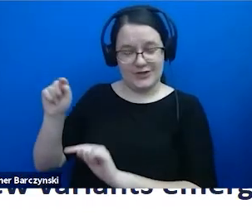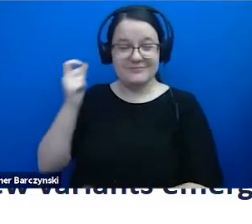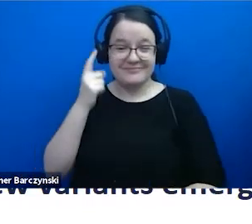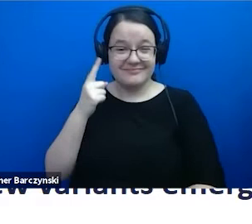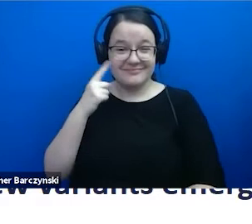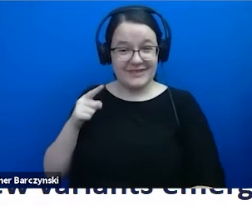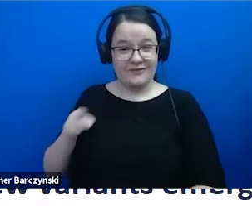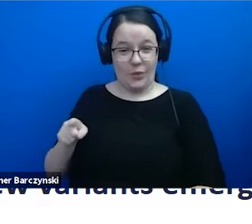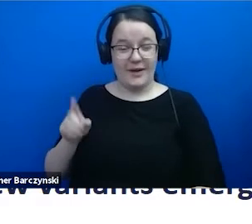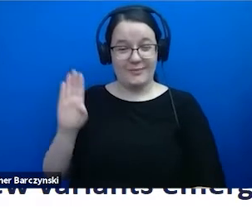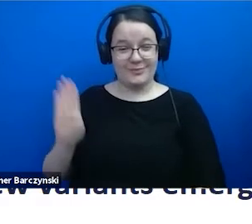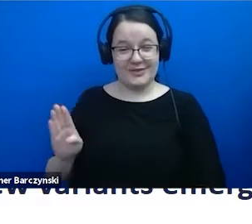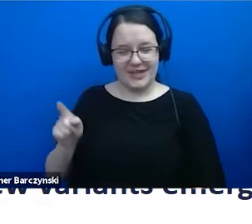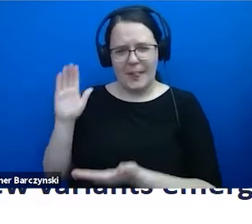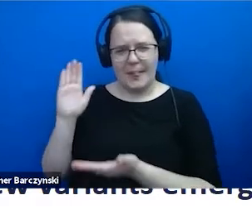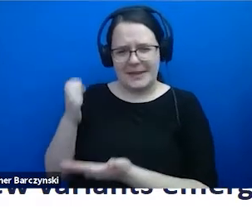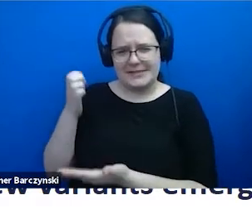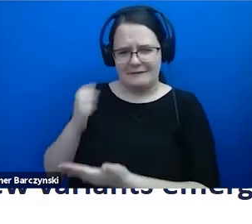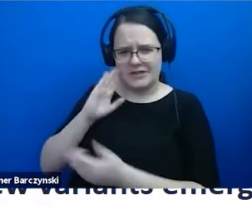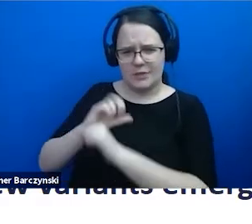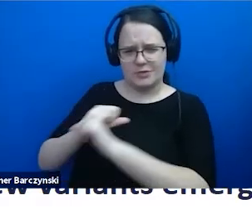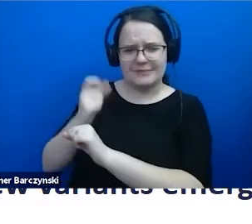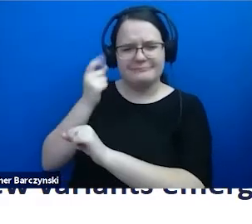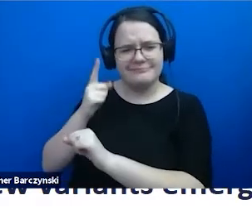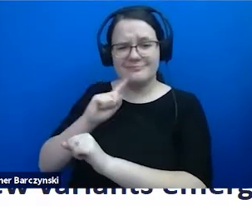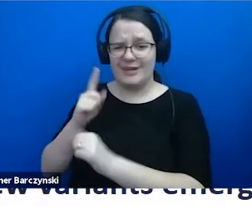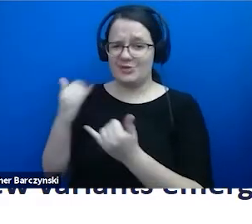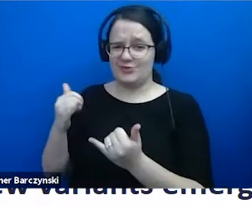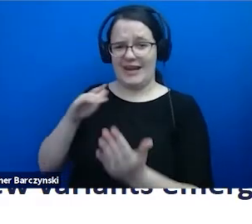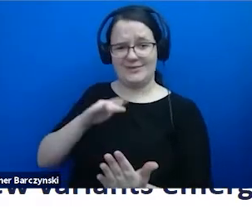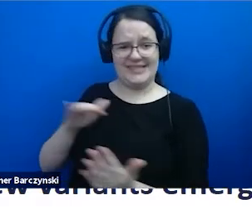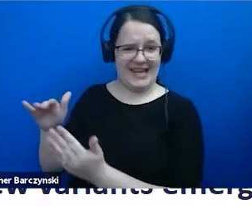brazilian strain but i'm sure those studies are being done as we speak